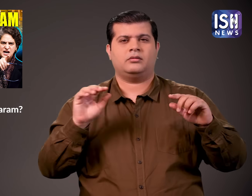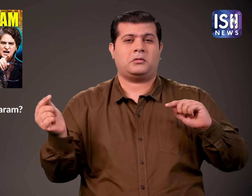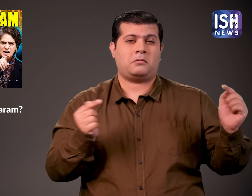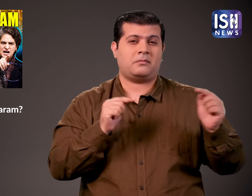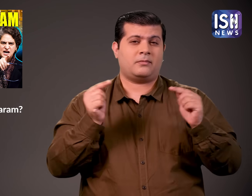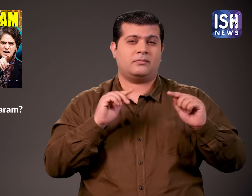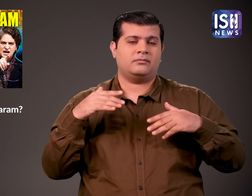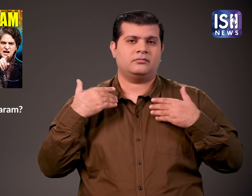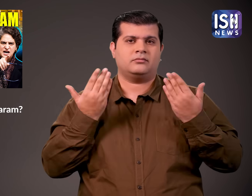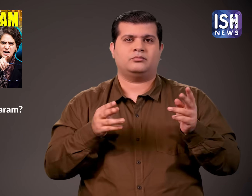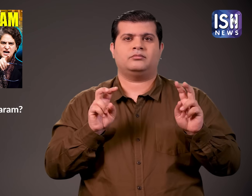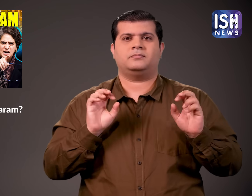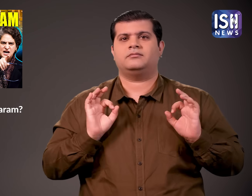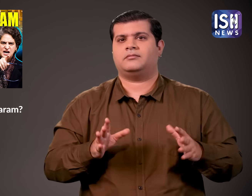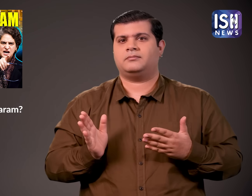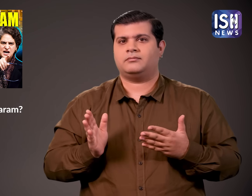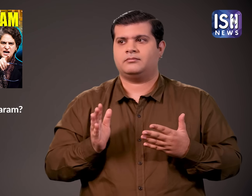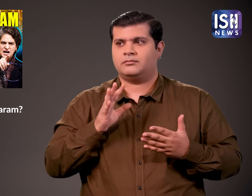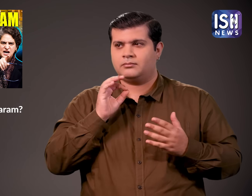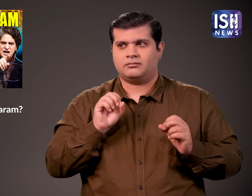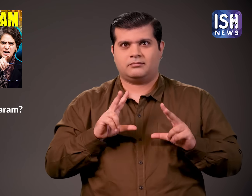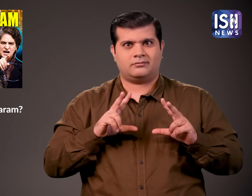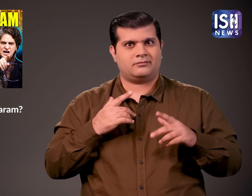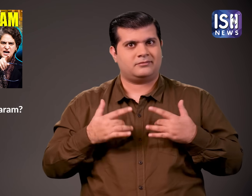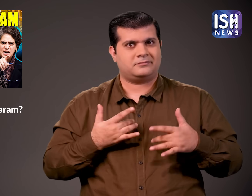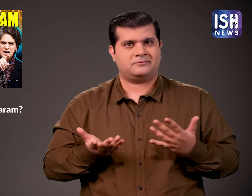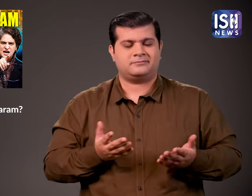This has triggered fresh debate, making the history both surprising and deeply interesting.